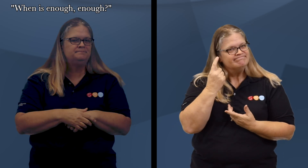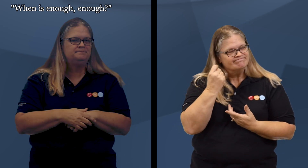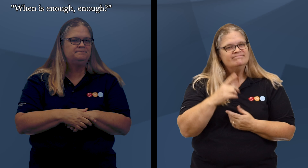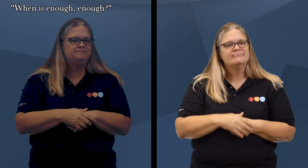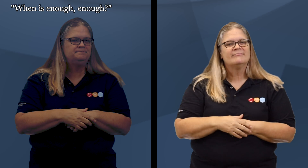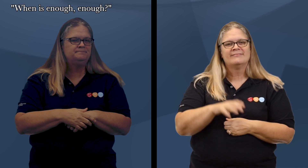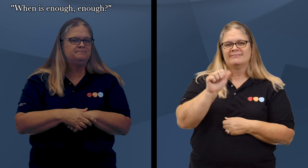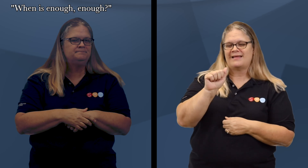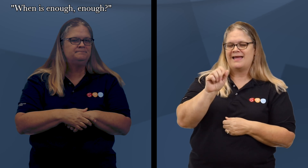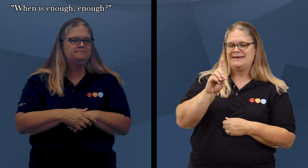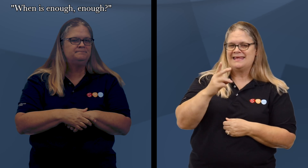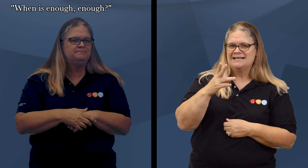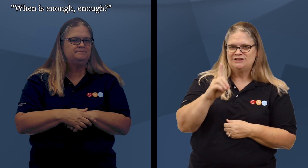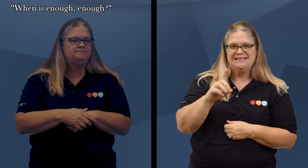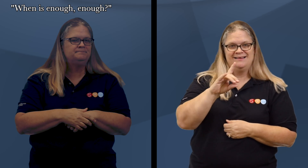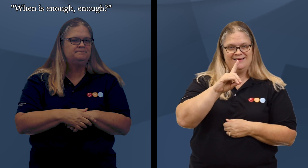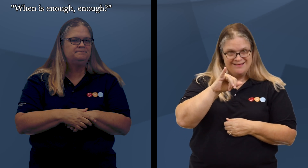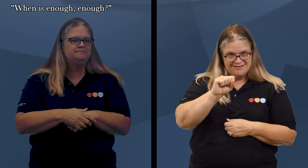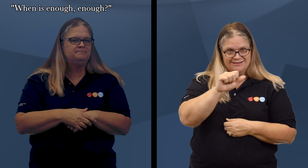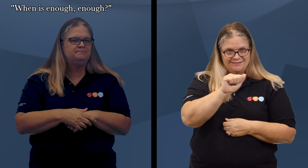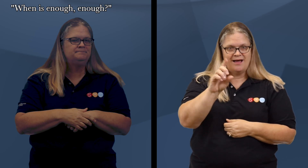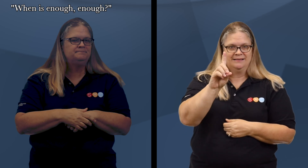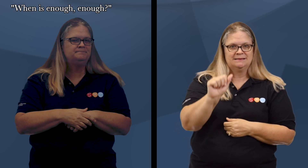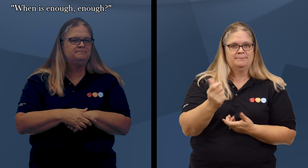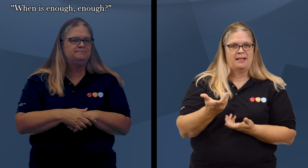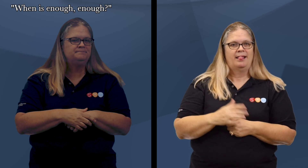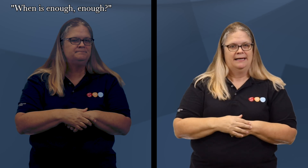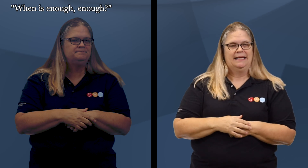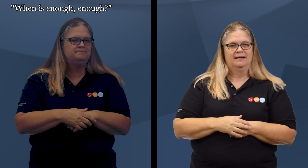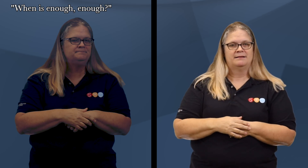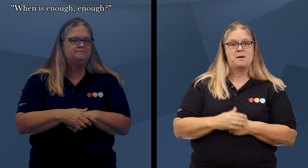Keep in mind, ADHD is a disability.